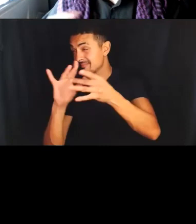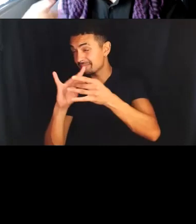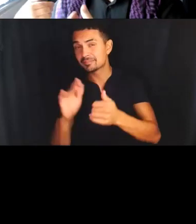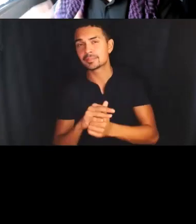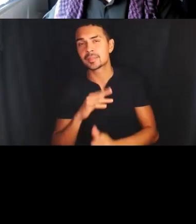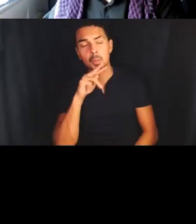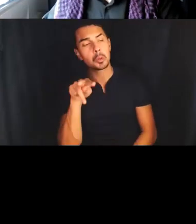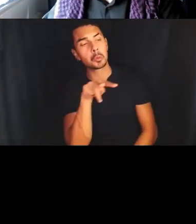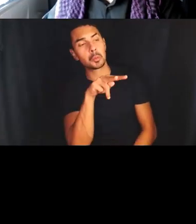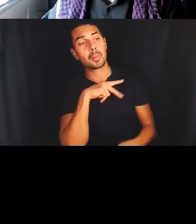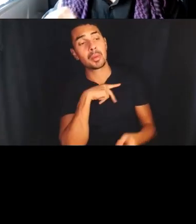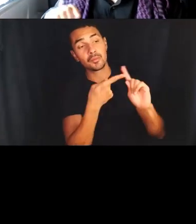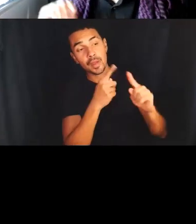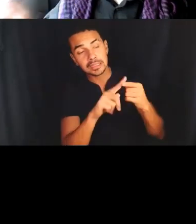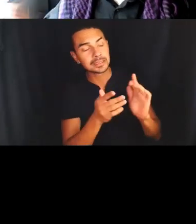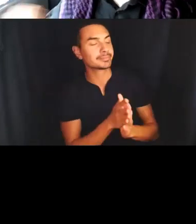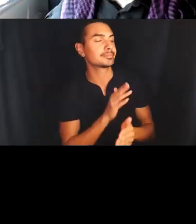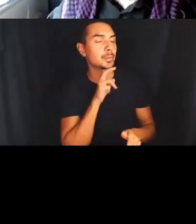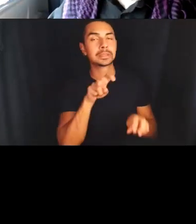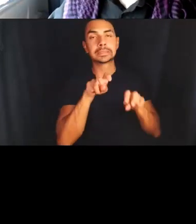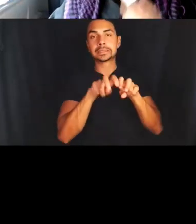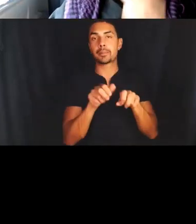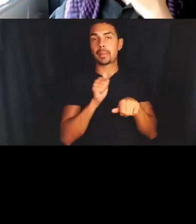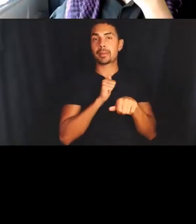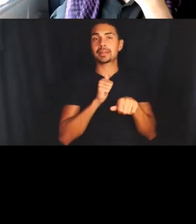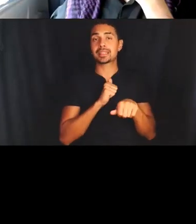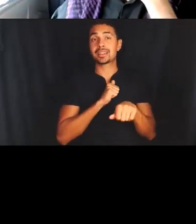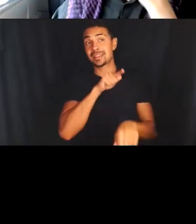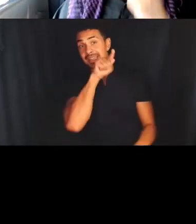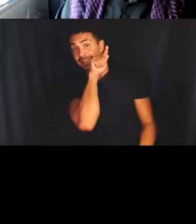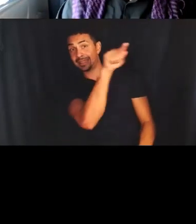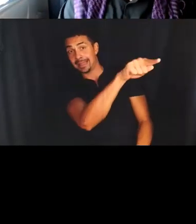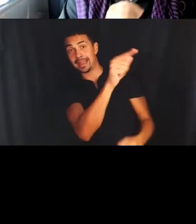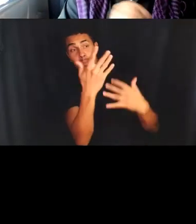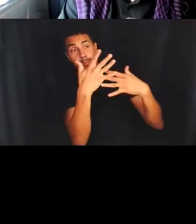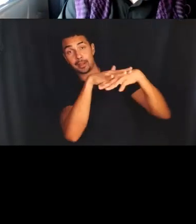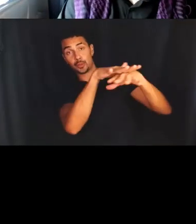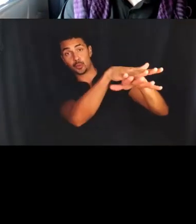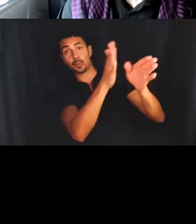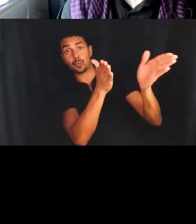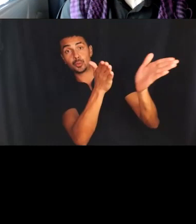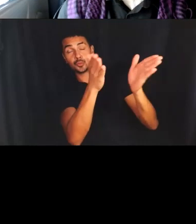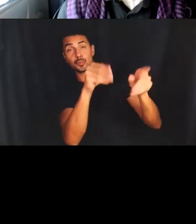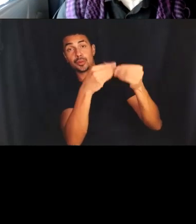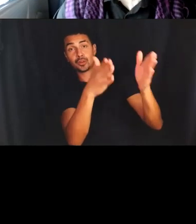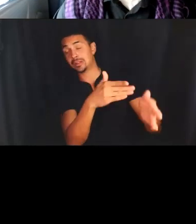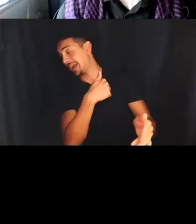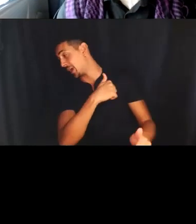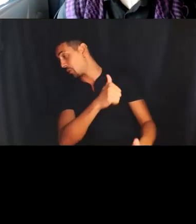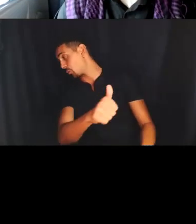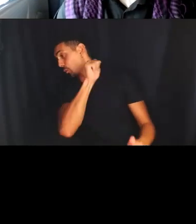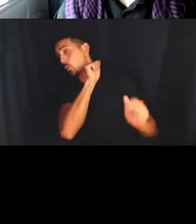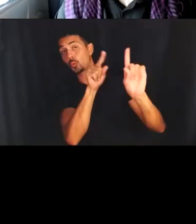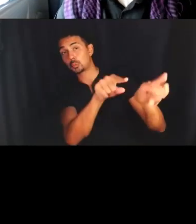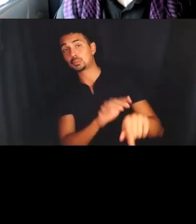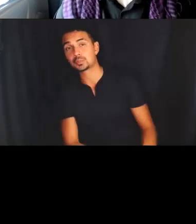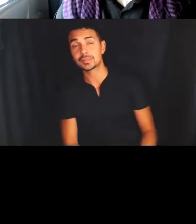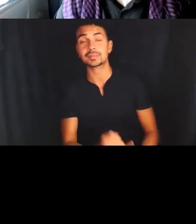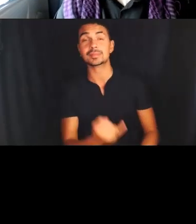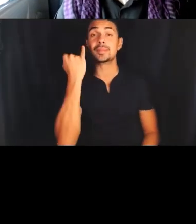I'm gonna sit by myself. I am not going to that mainstream service provider. So sometimes people, if they do reach out, they're gonna go to a trans organization